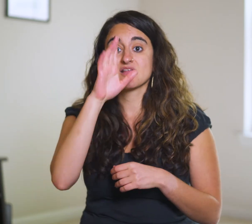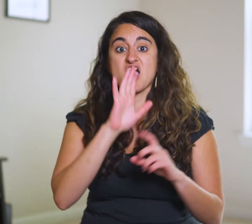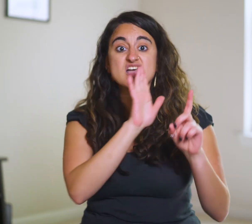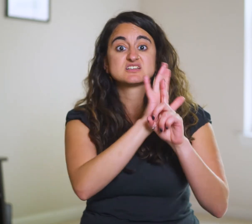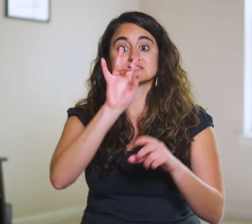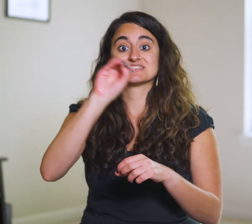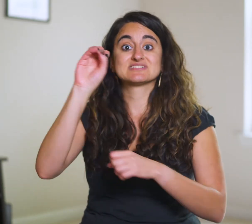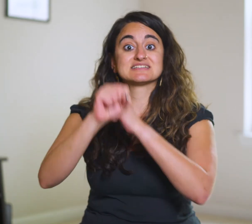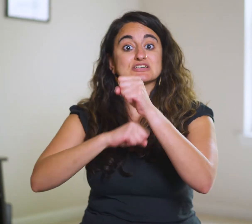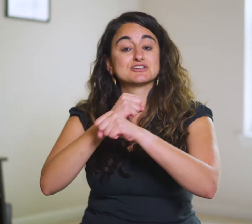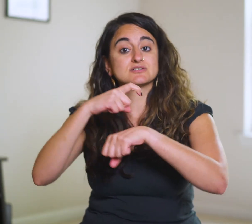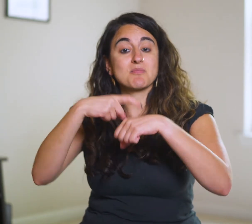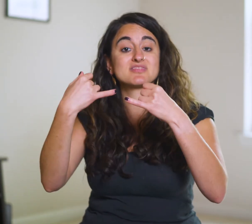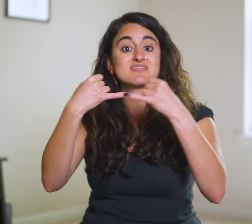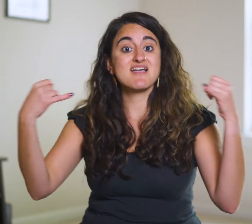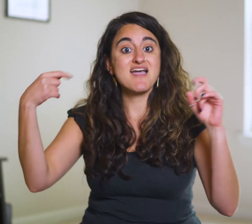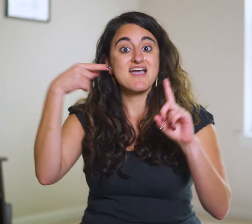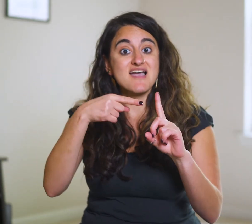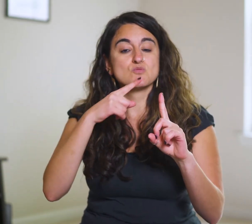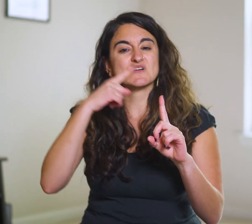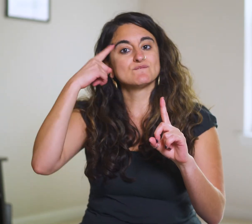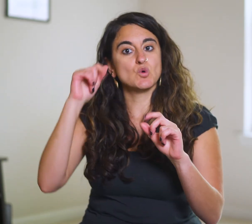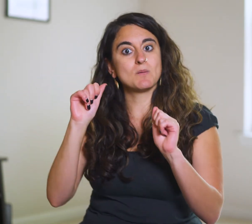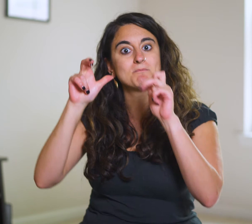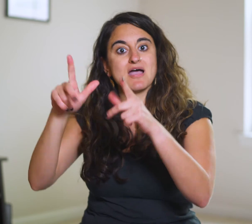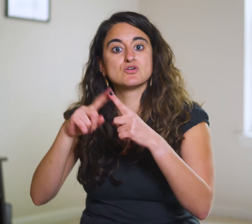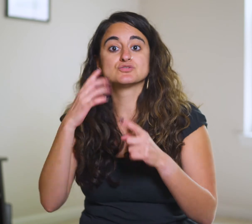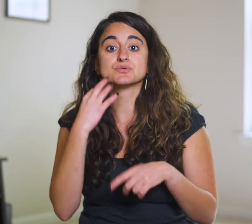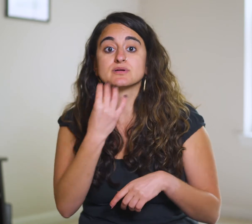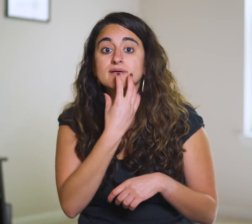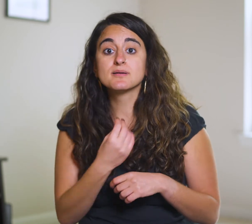God’s 70-year timeline was for the return to Jerusalem,